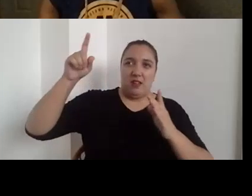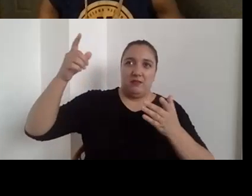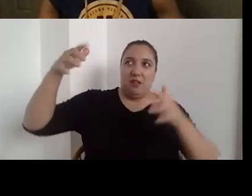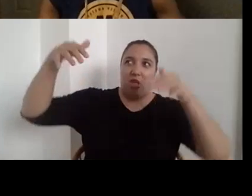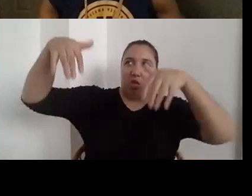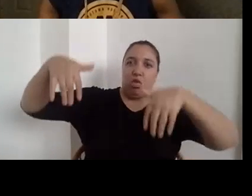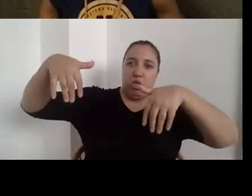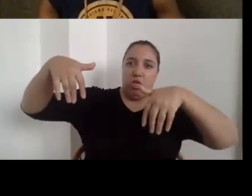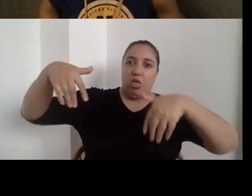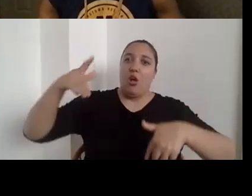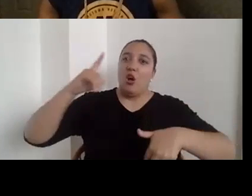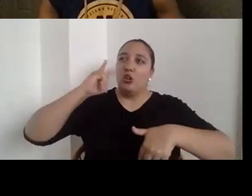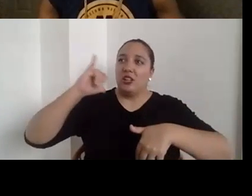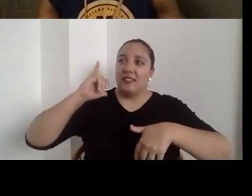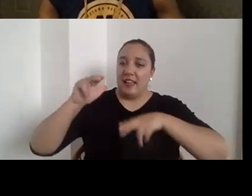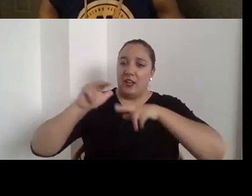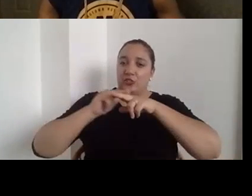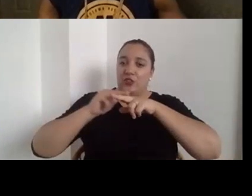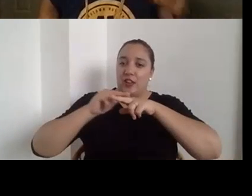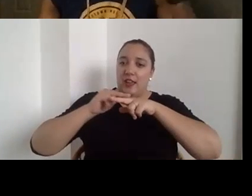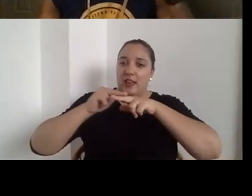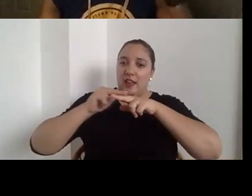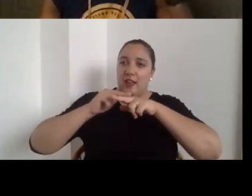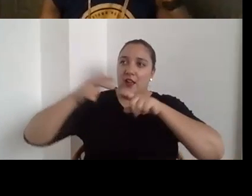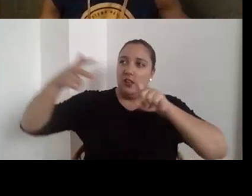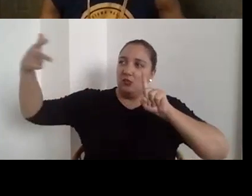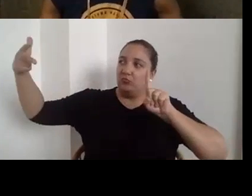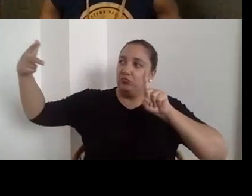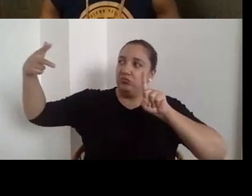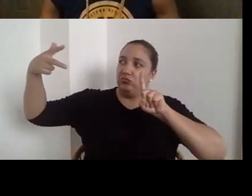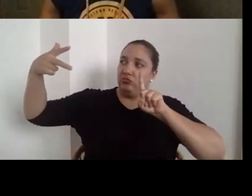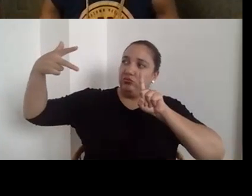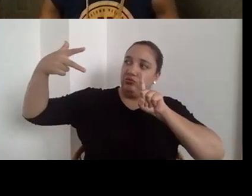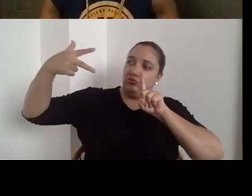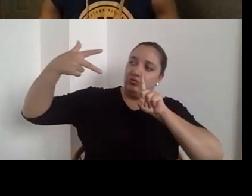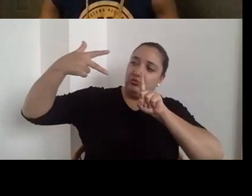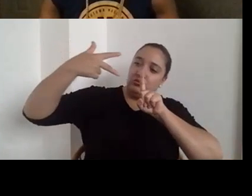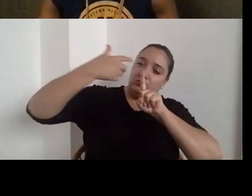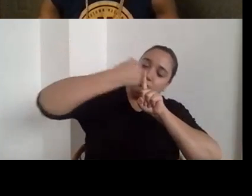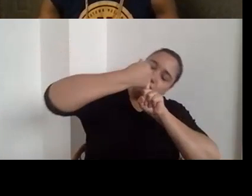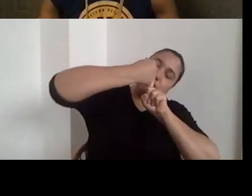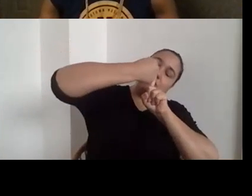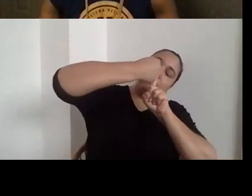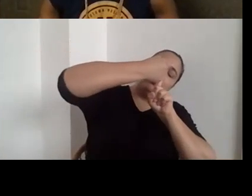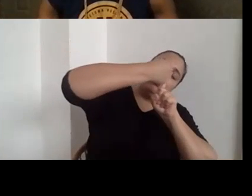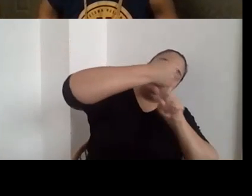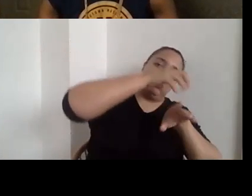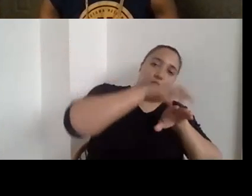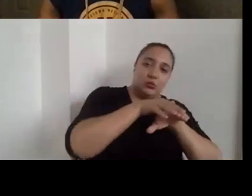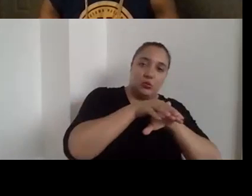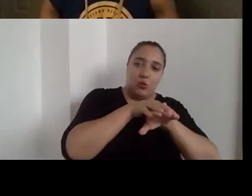into us and since then I have just been struggling, like I